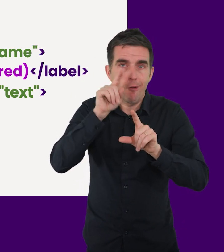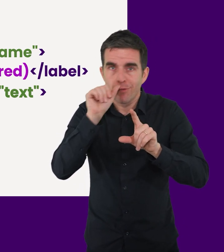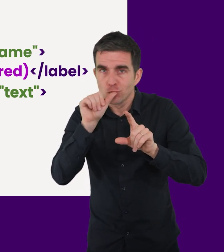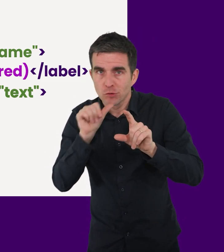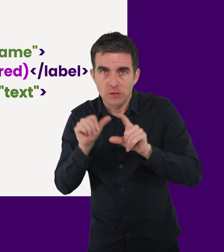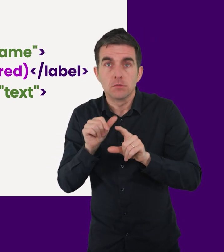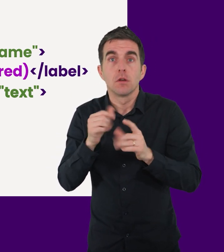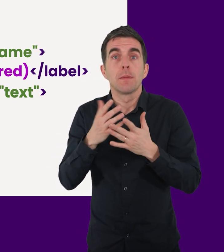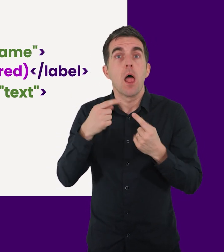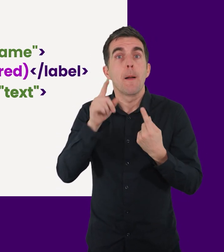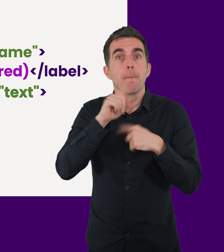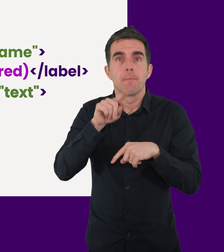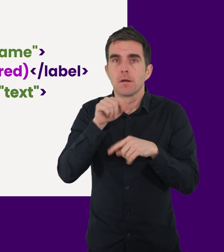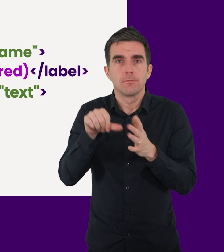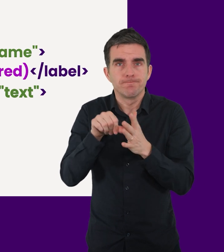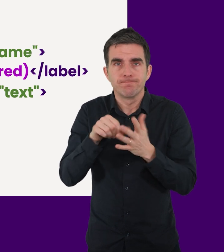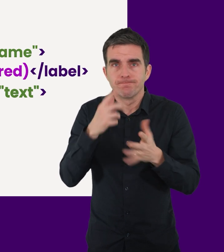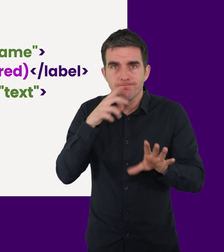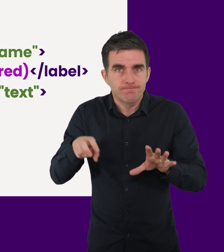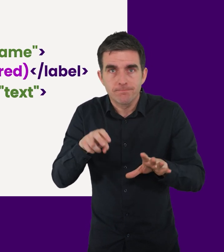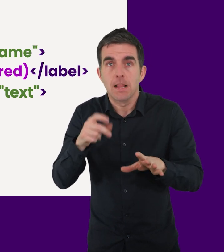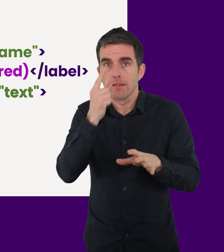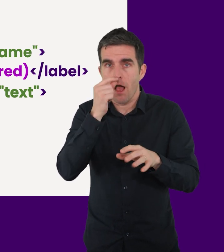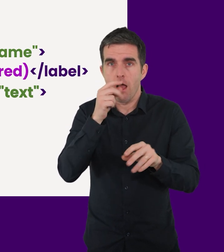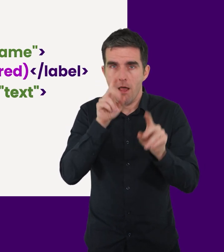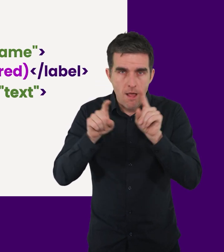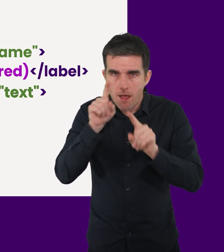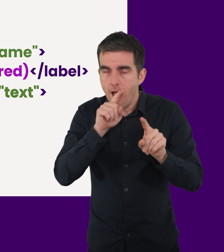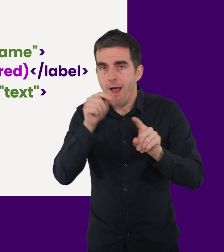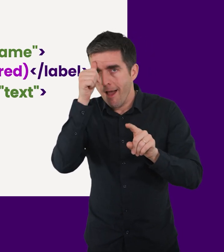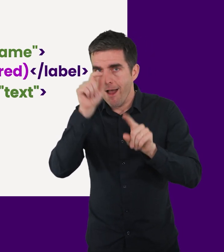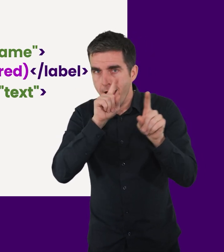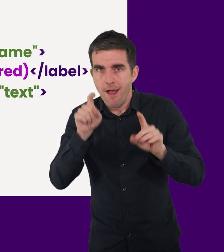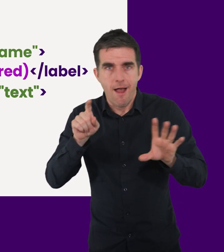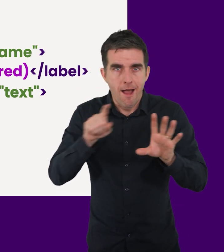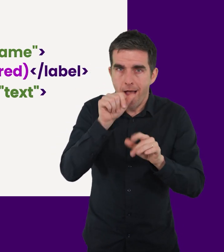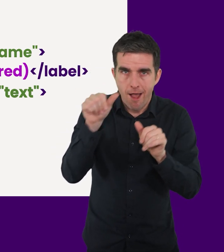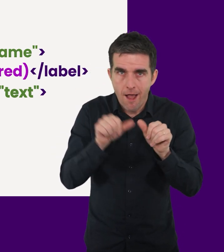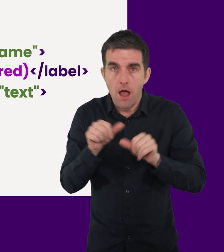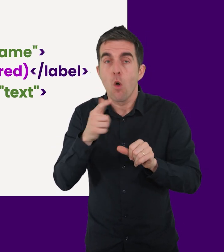It also allows people with limited dexterity to select a field by clicking on its label